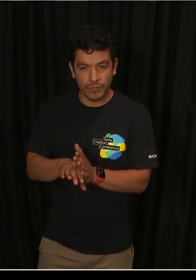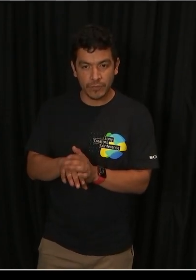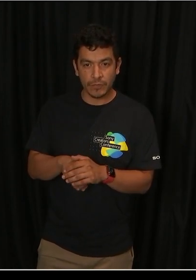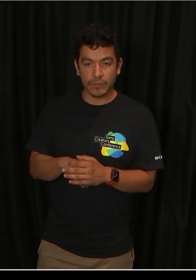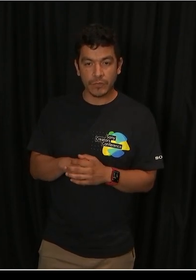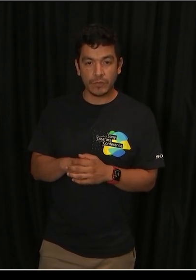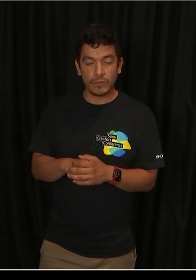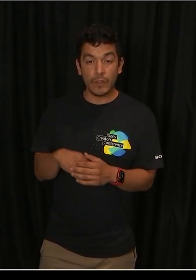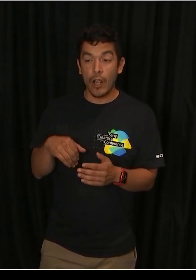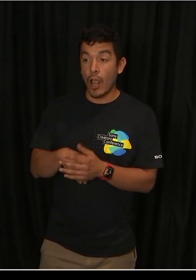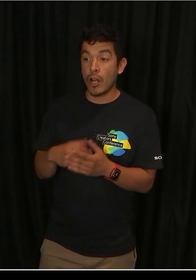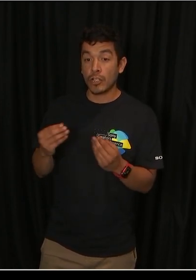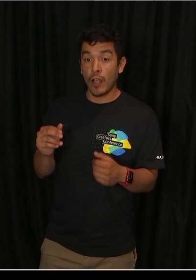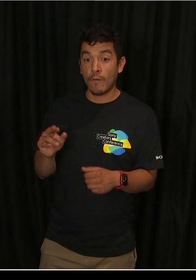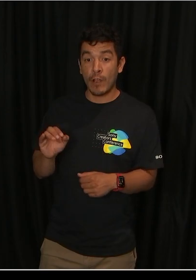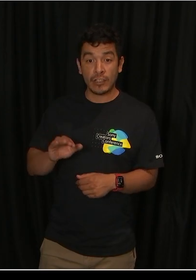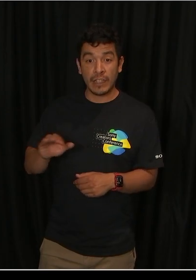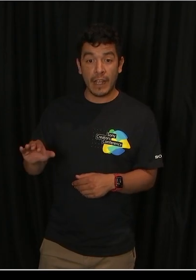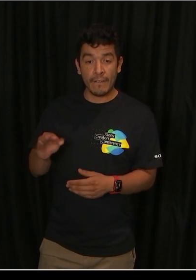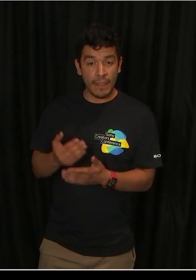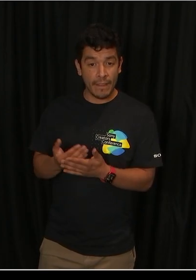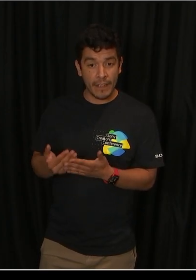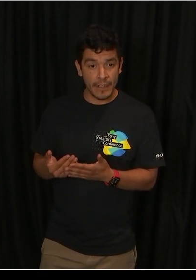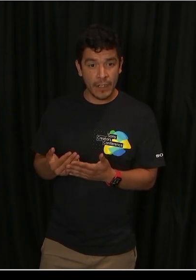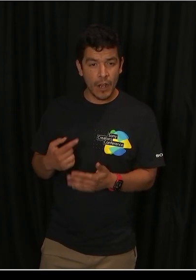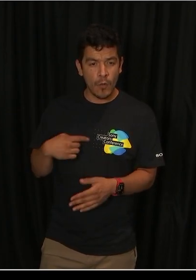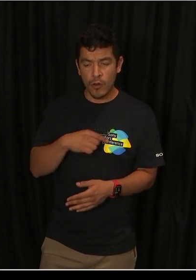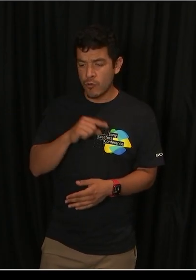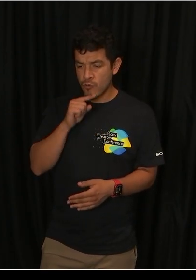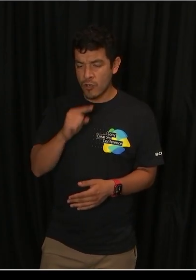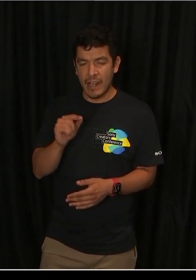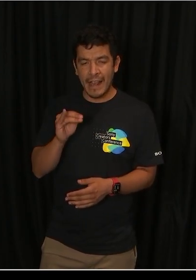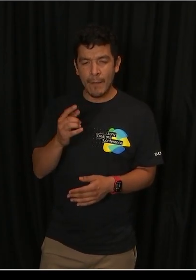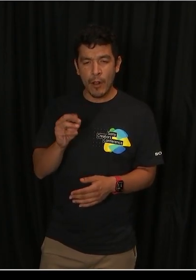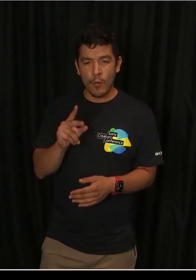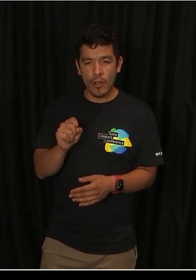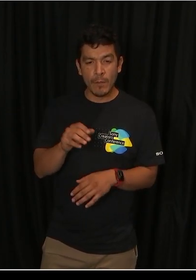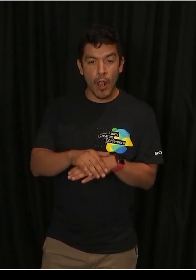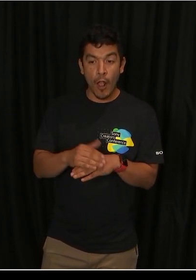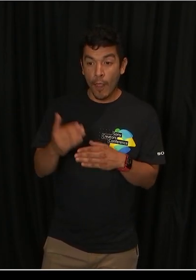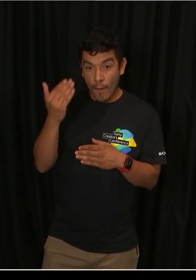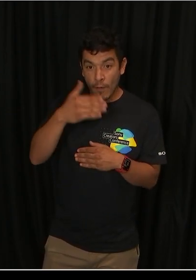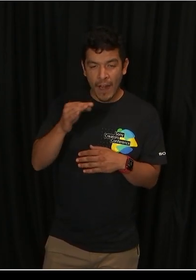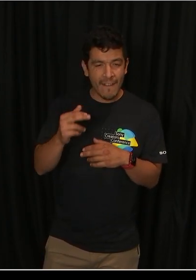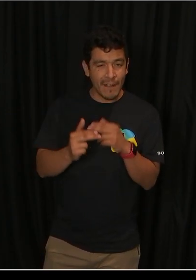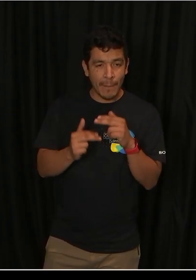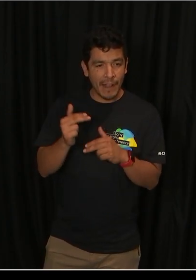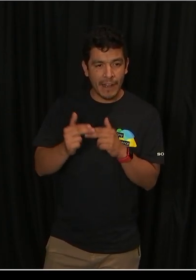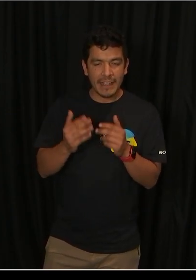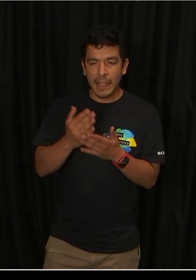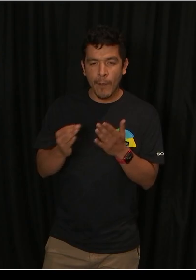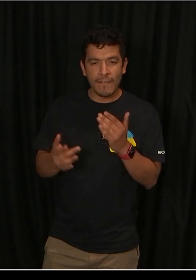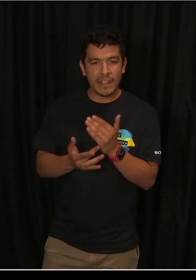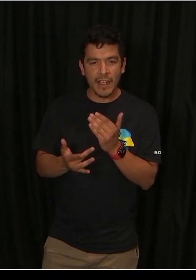And on the software side of things, really, Imageworka has been on the forefront of building some of the technology that a lot of the...